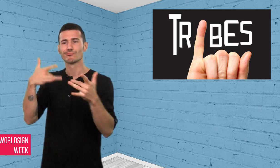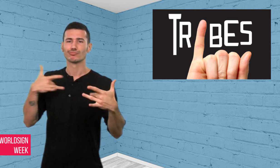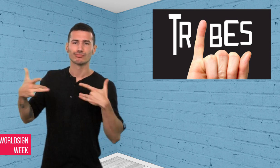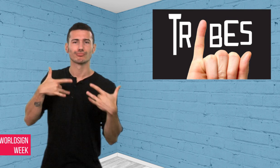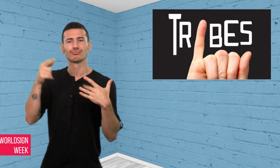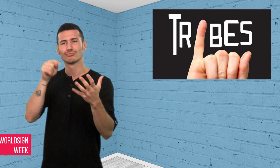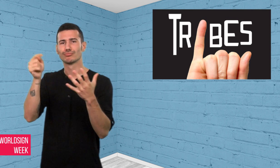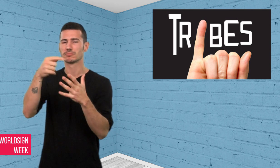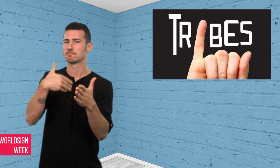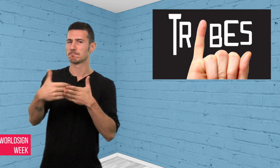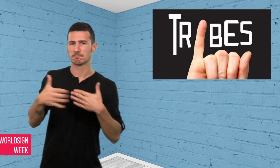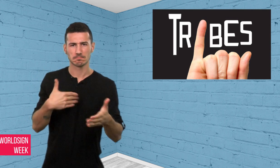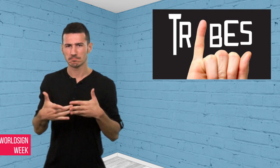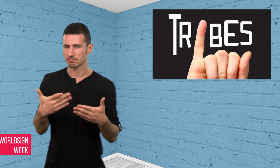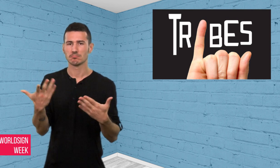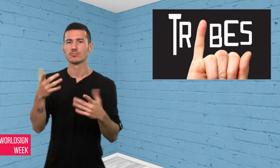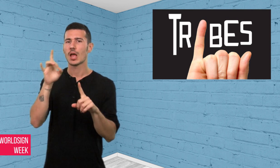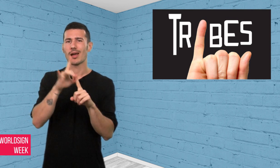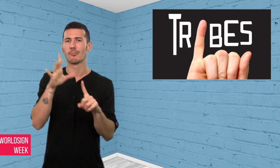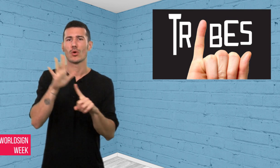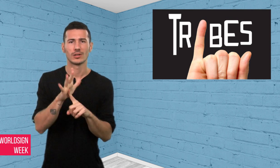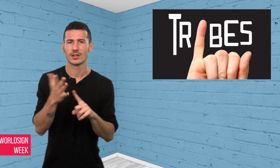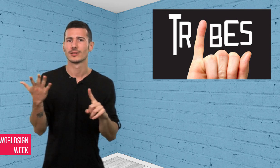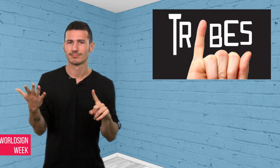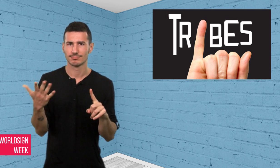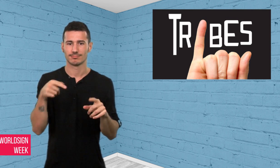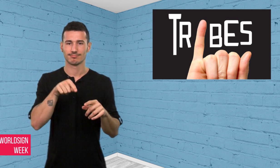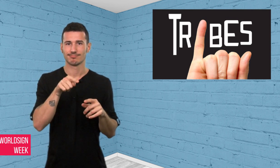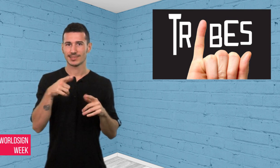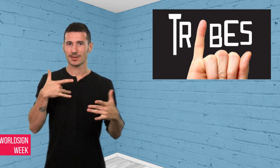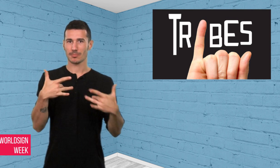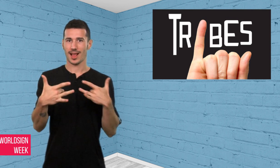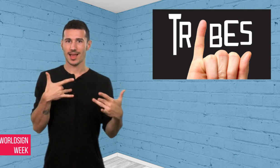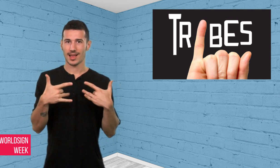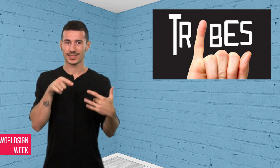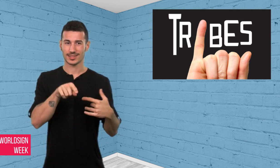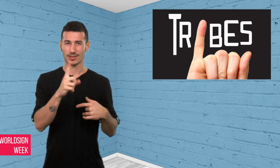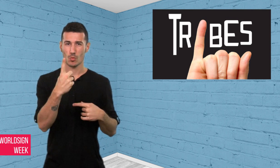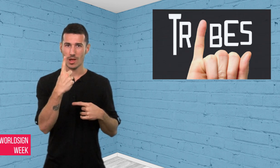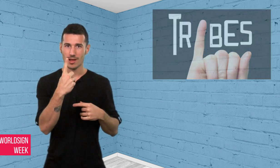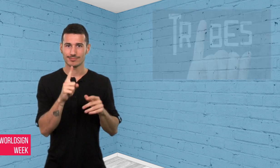No matter where the play went on to